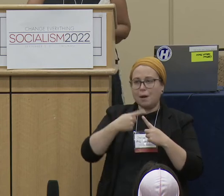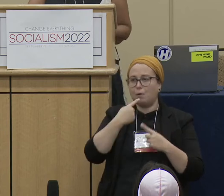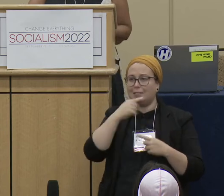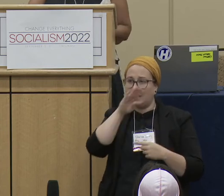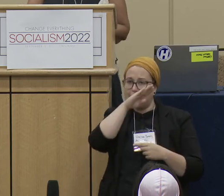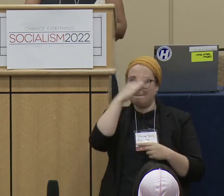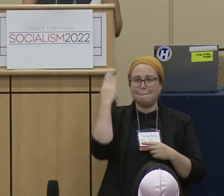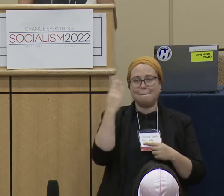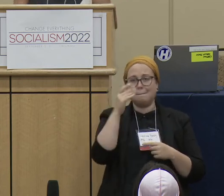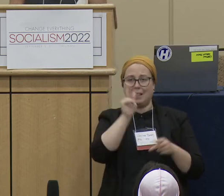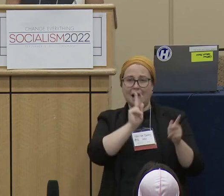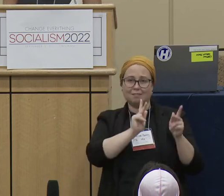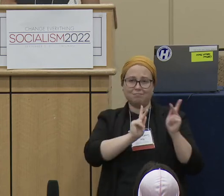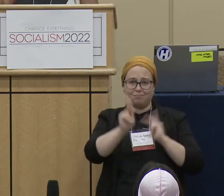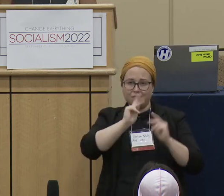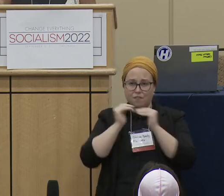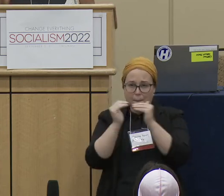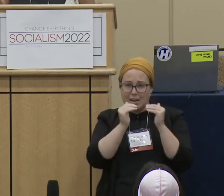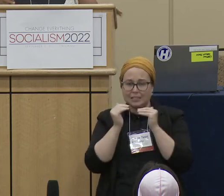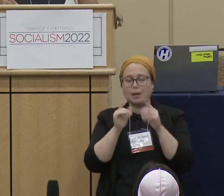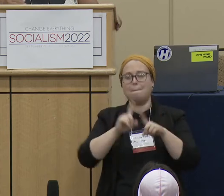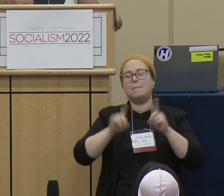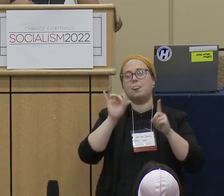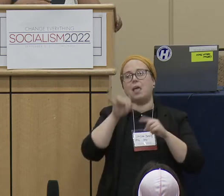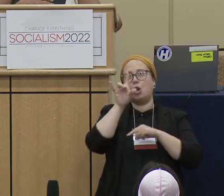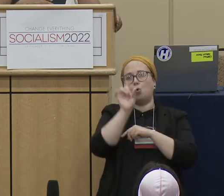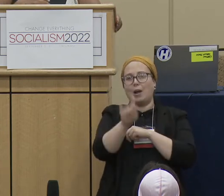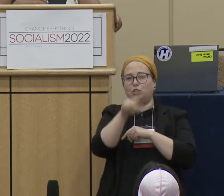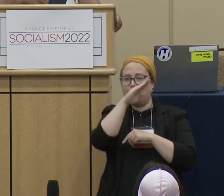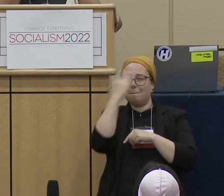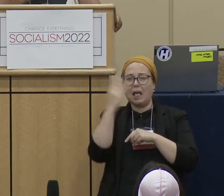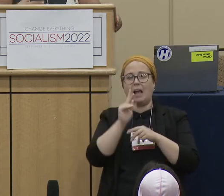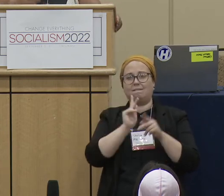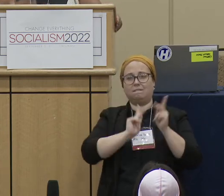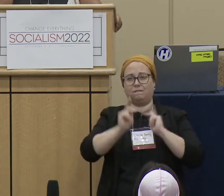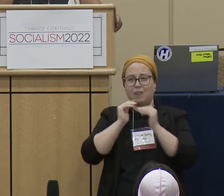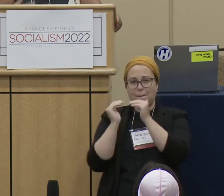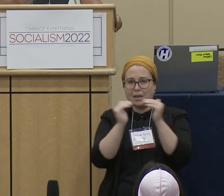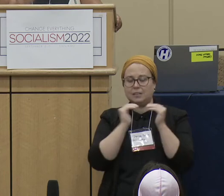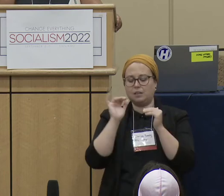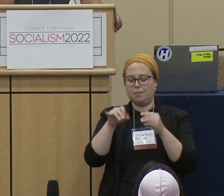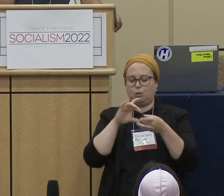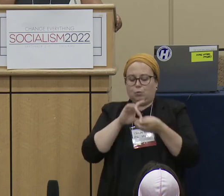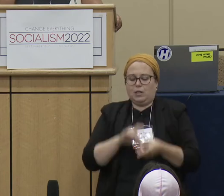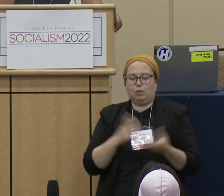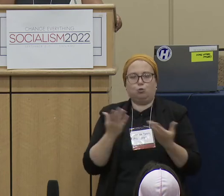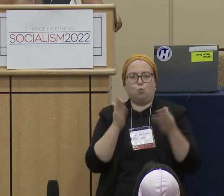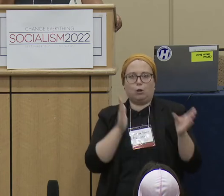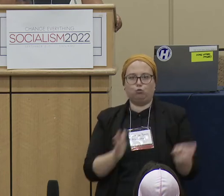we have a topic on Black feminism? I said what do you want me to talk about? They said Black feminism. I said